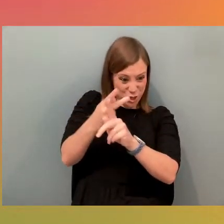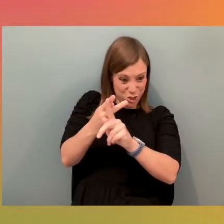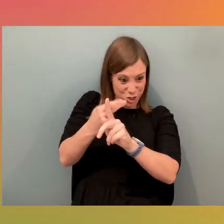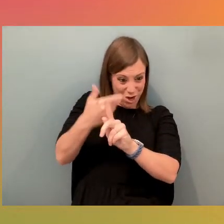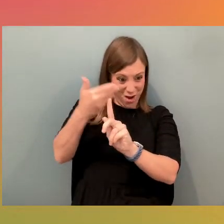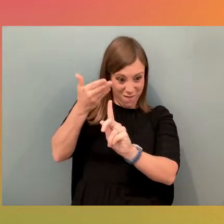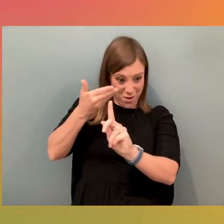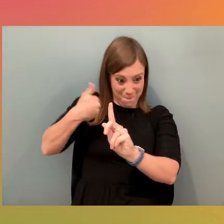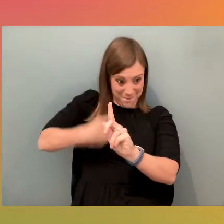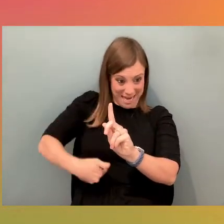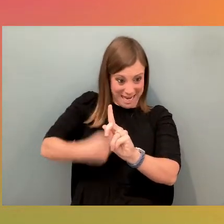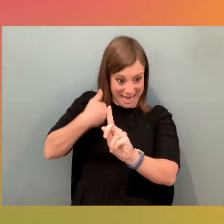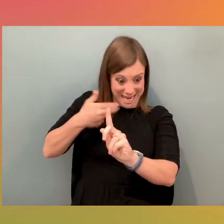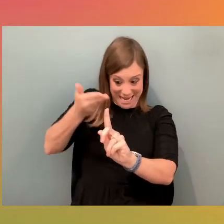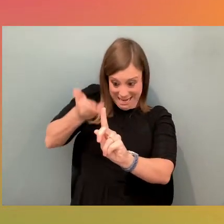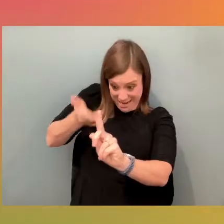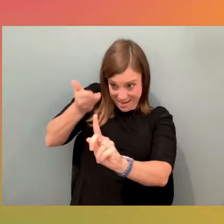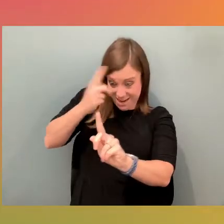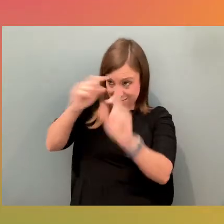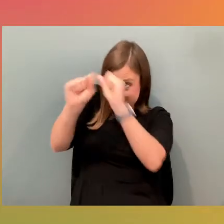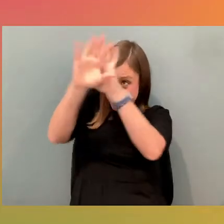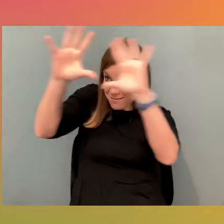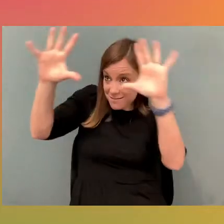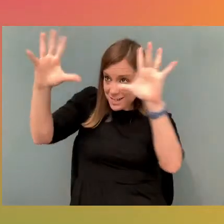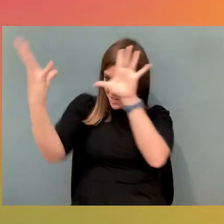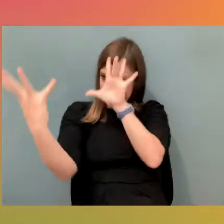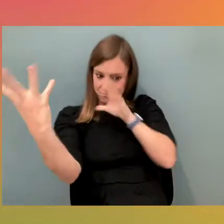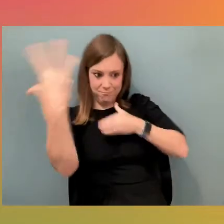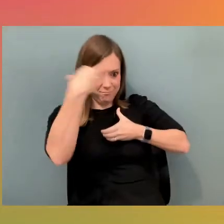UNTIL YOU CAN RECOGNIZE THAT THIS VERSION OF YOU IS JUST YOU.